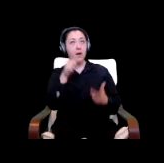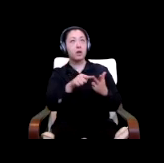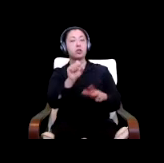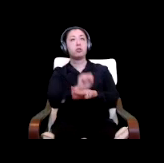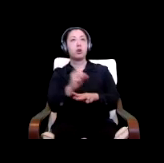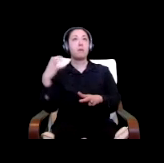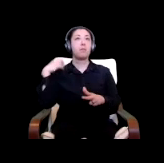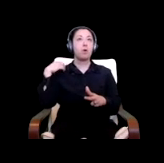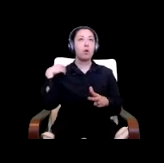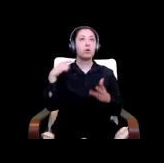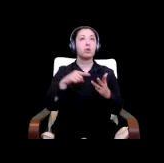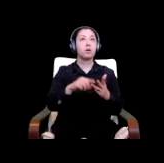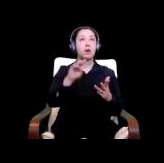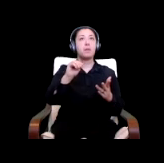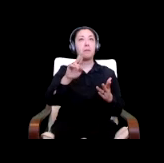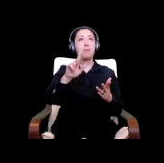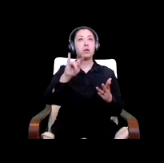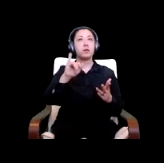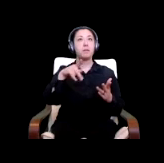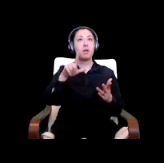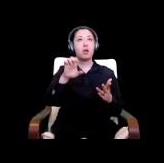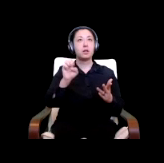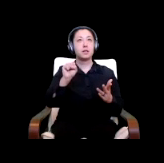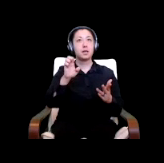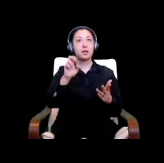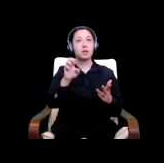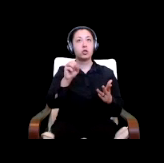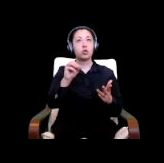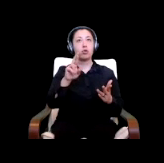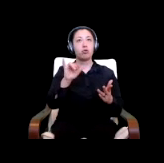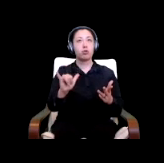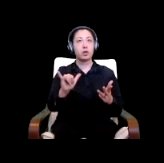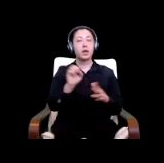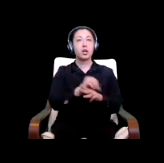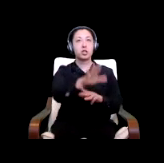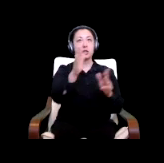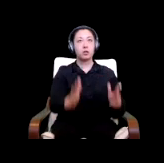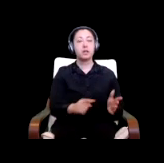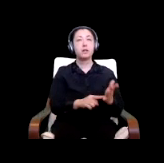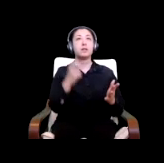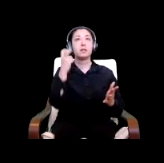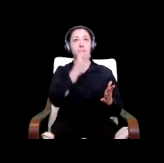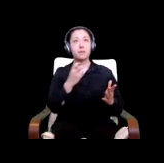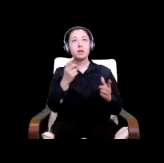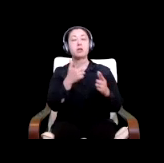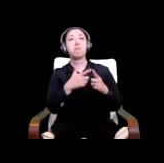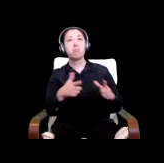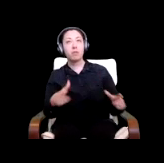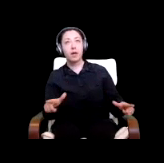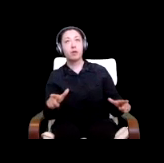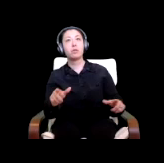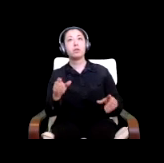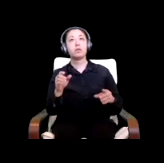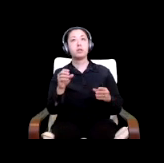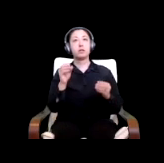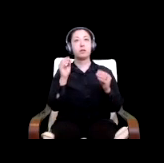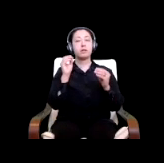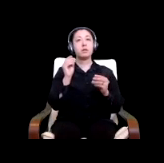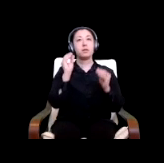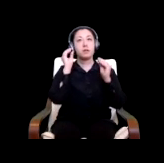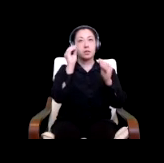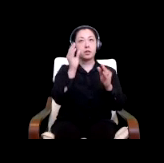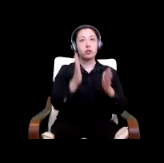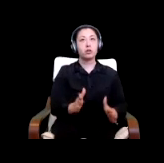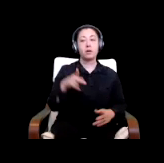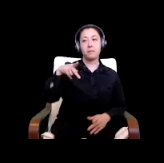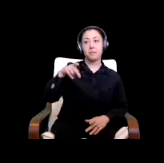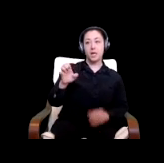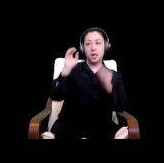sensory consultant, speech-language pathologist, principal, health and physical education teacher.